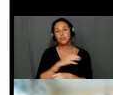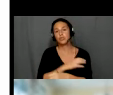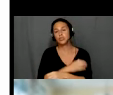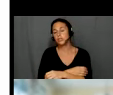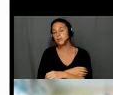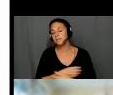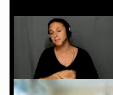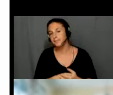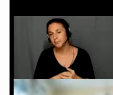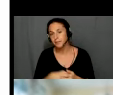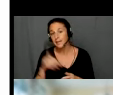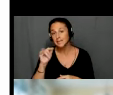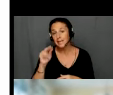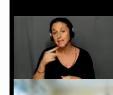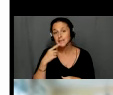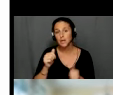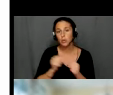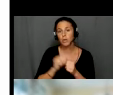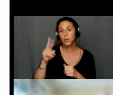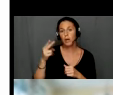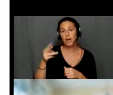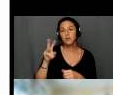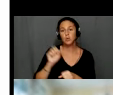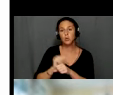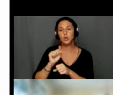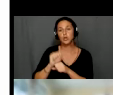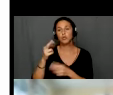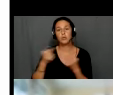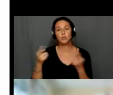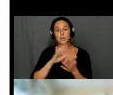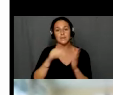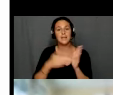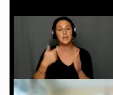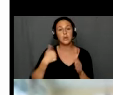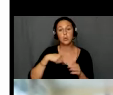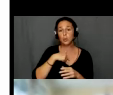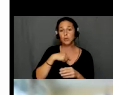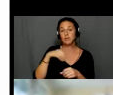with the warehouse worker resource center, we're based in Southern California